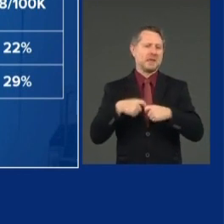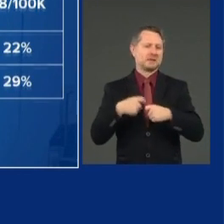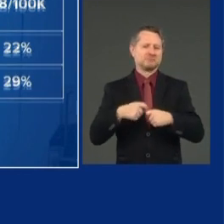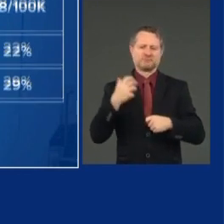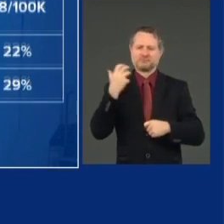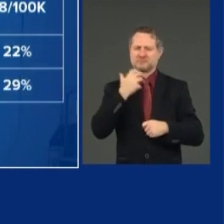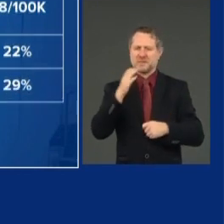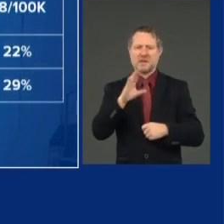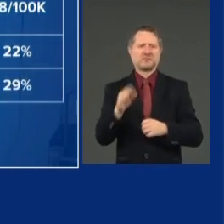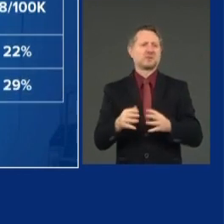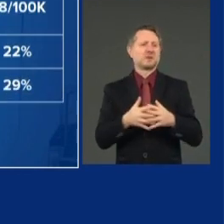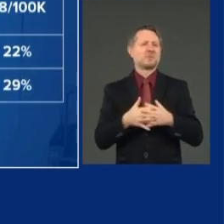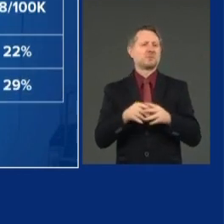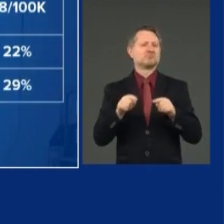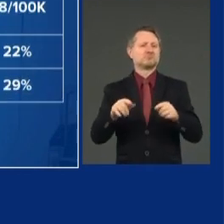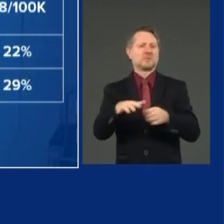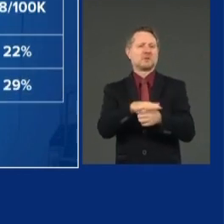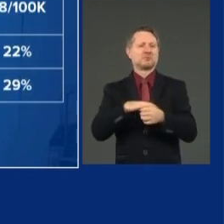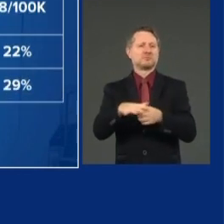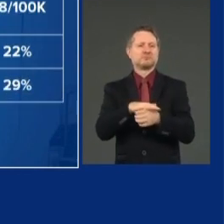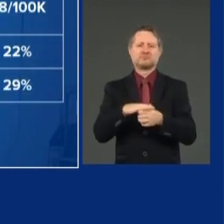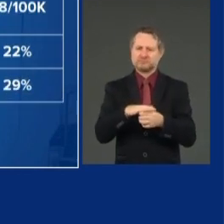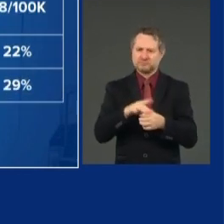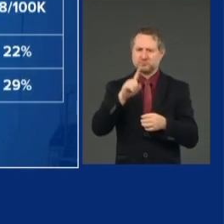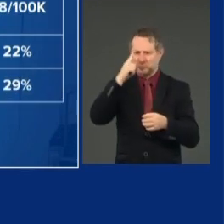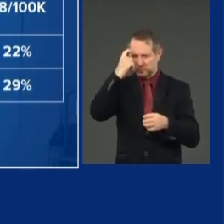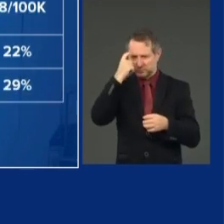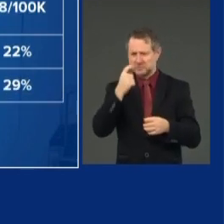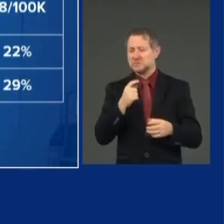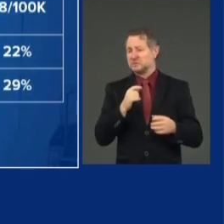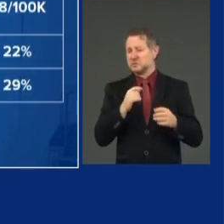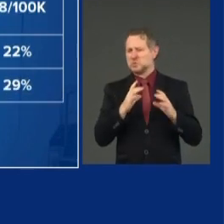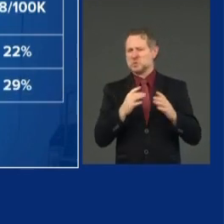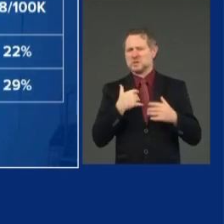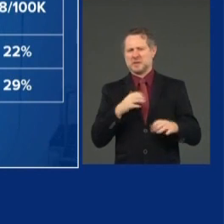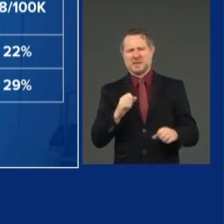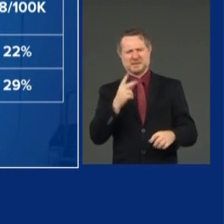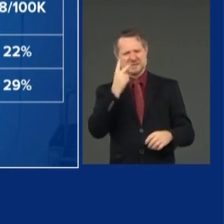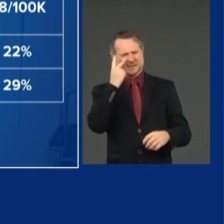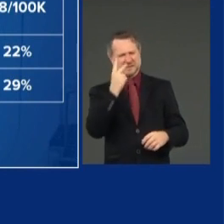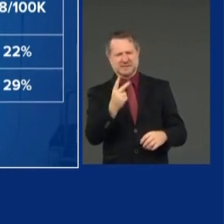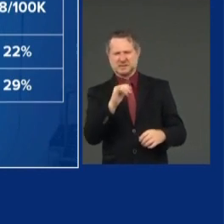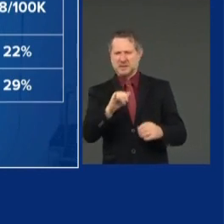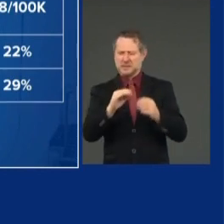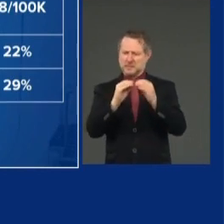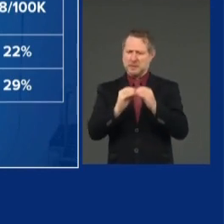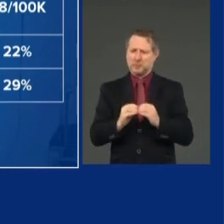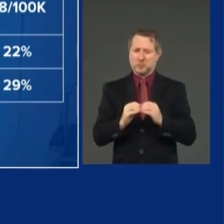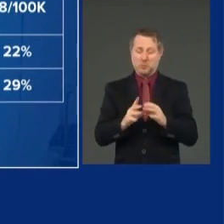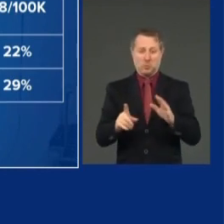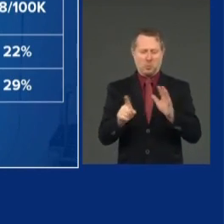THEY TEND TO BE HIGH LATINO, HIGH AFRICAN-AMERICAN